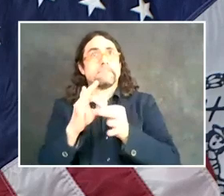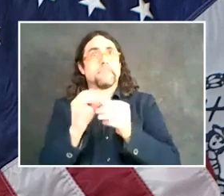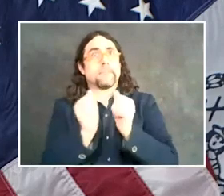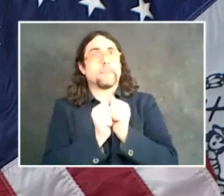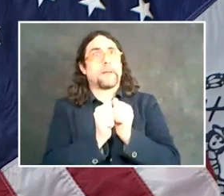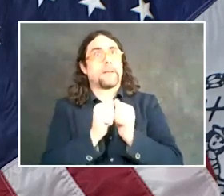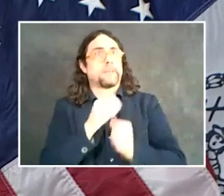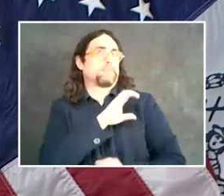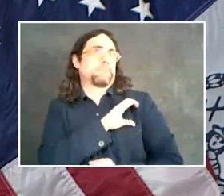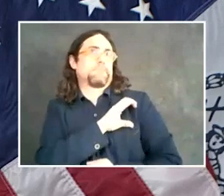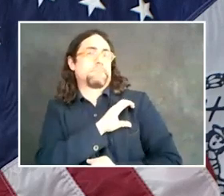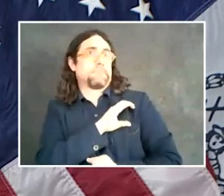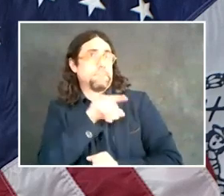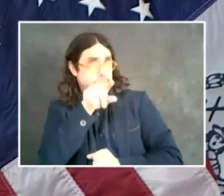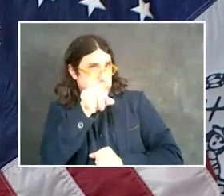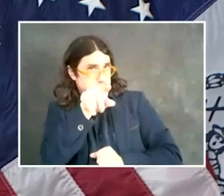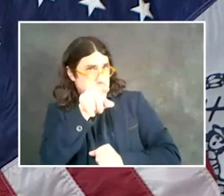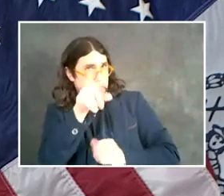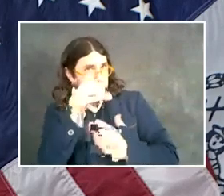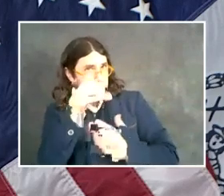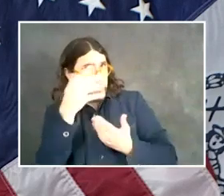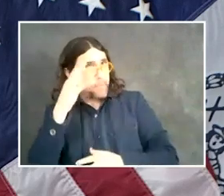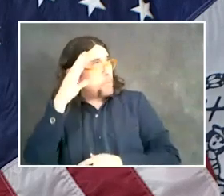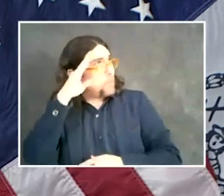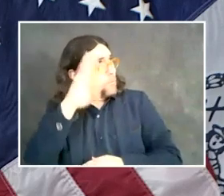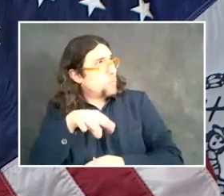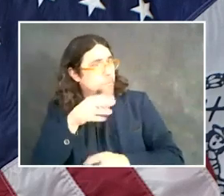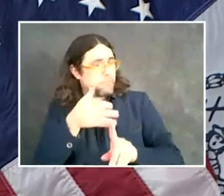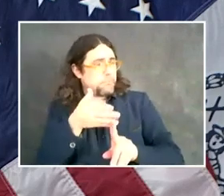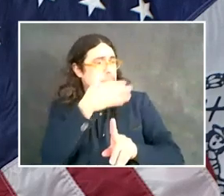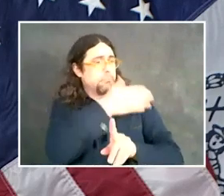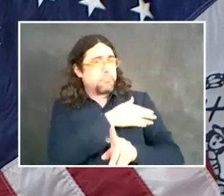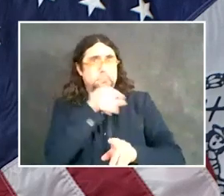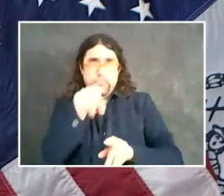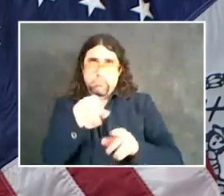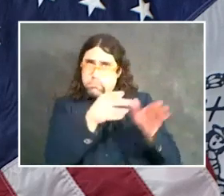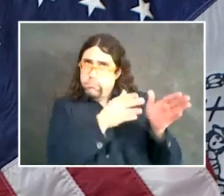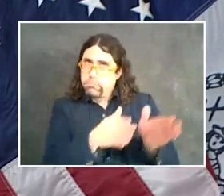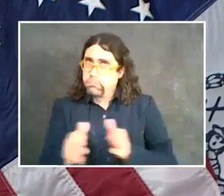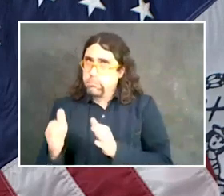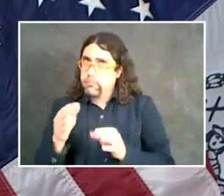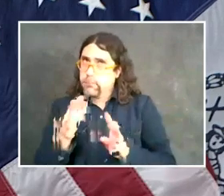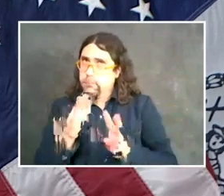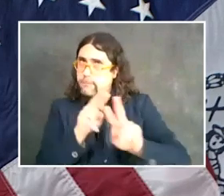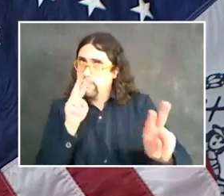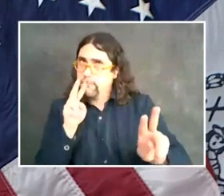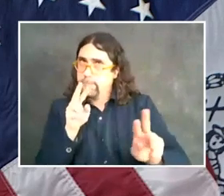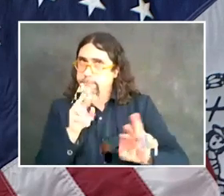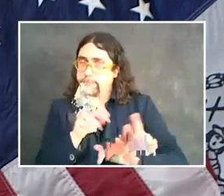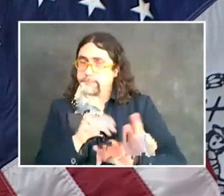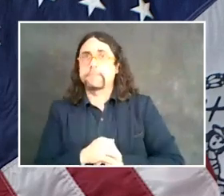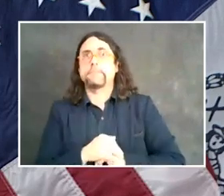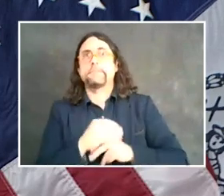THE NYPD MAY HAVE MADE WITH PERTAINING TO THIS INDIVIDUAL'S FUNERAL AND ALSO ANSWER, YOU